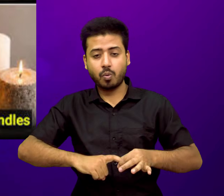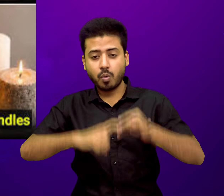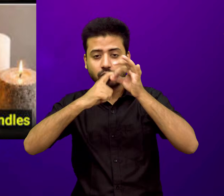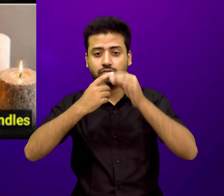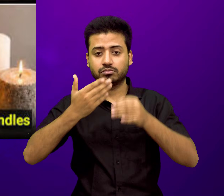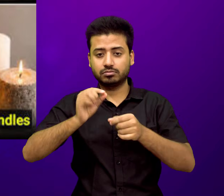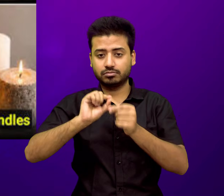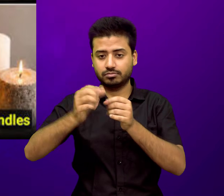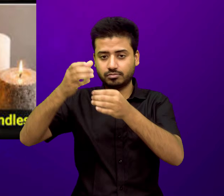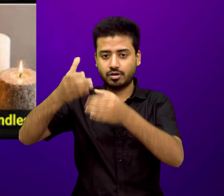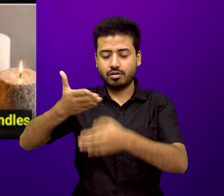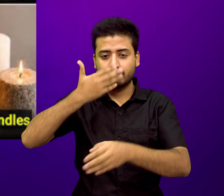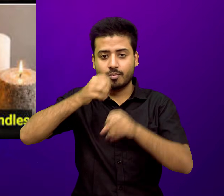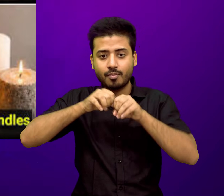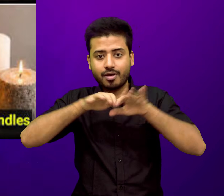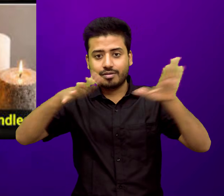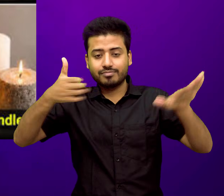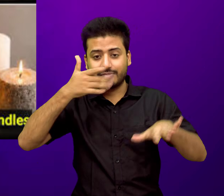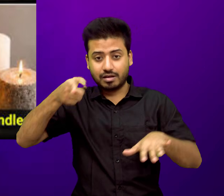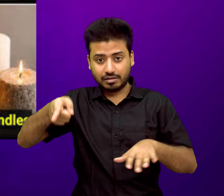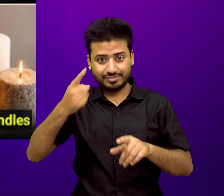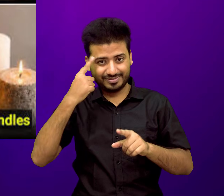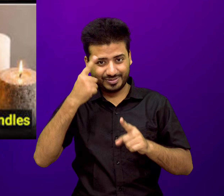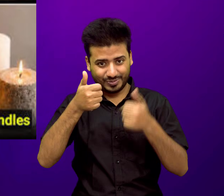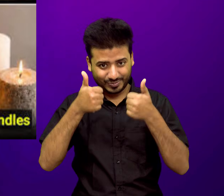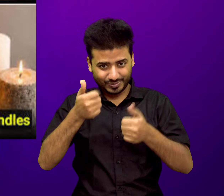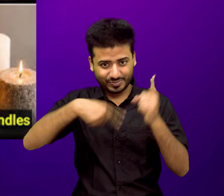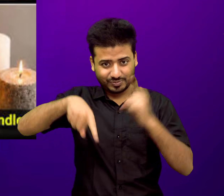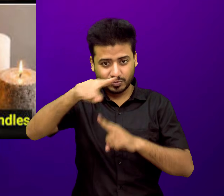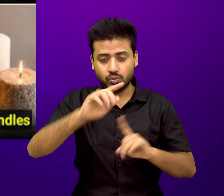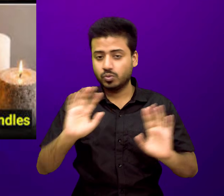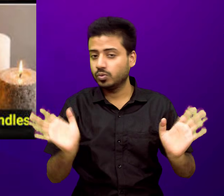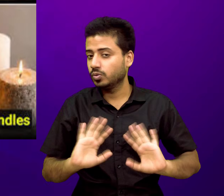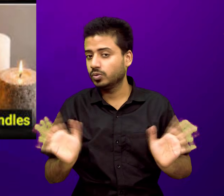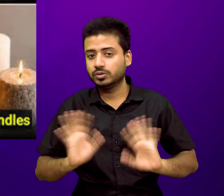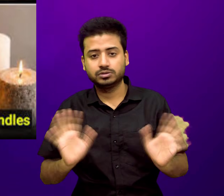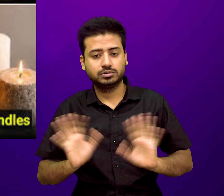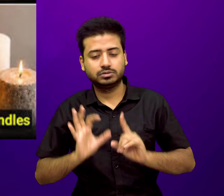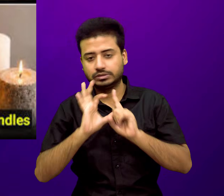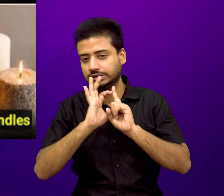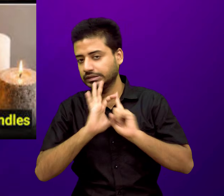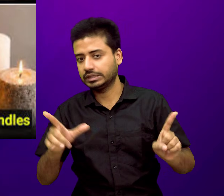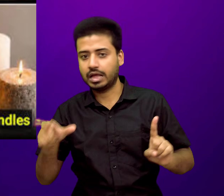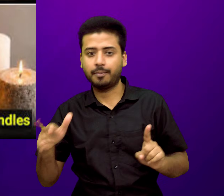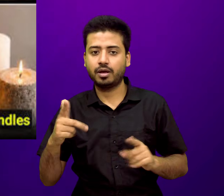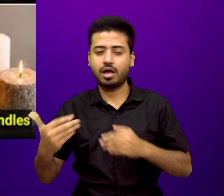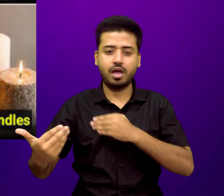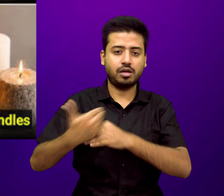candles, indoor smog. There is nothing quite as cozy as lighting a candle on a cold evening,